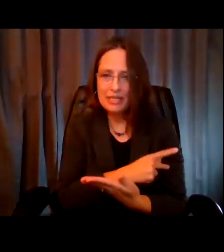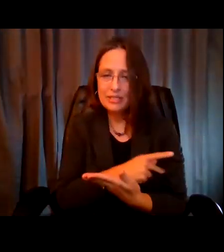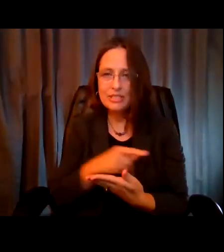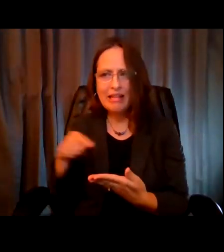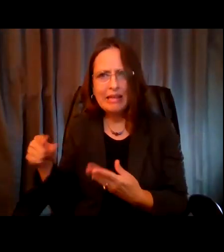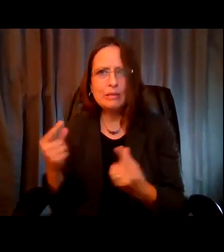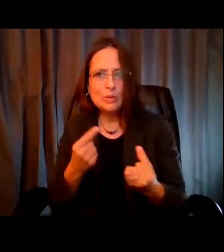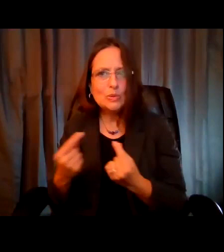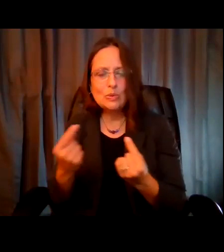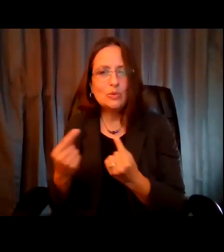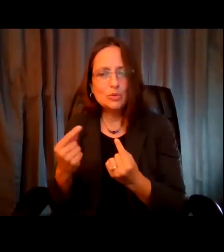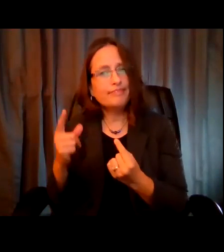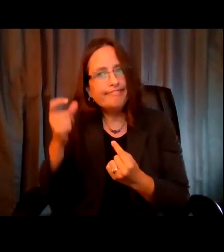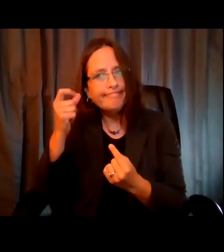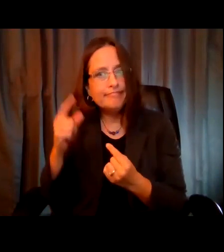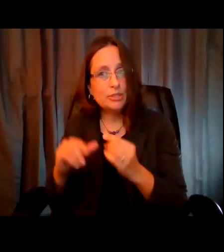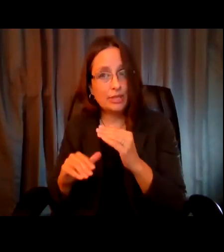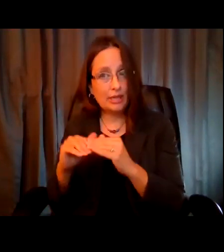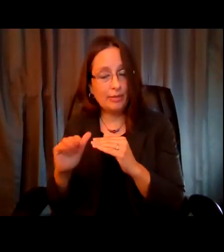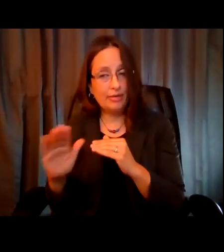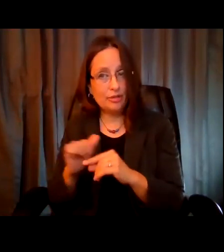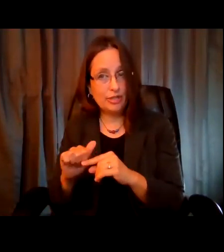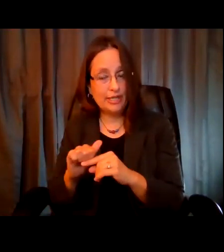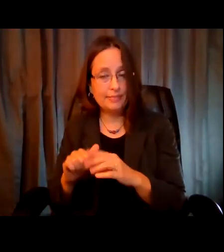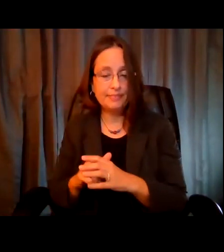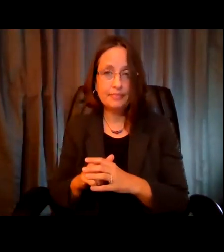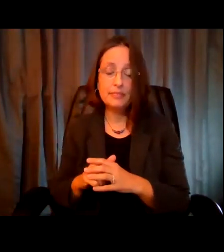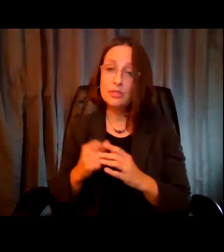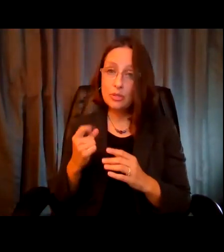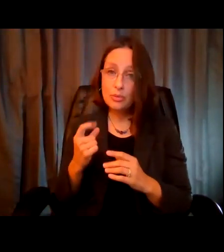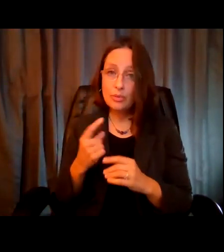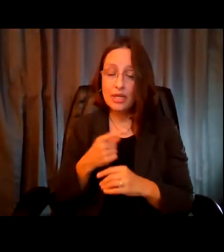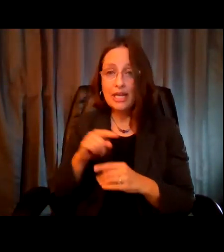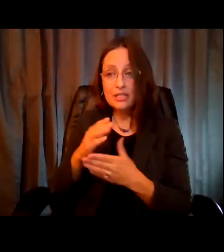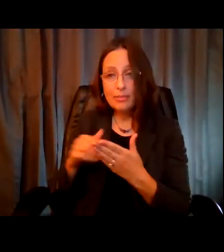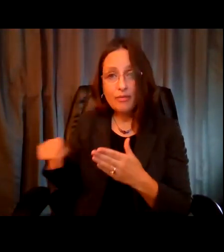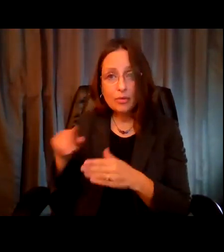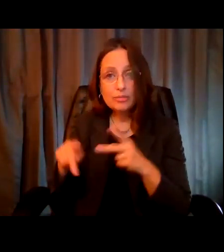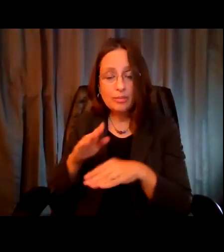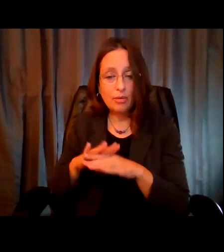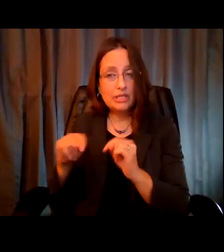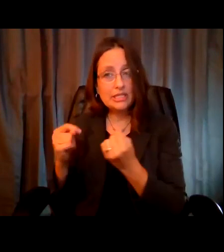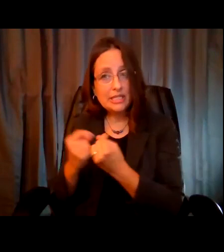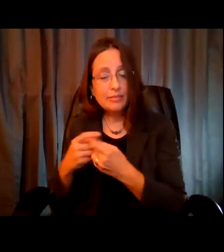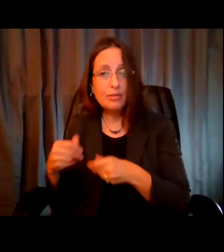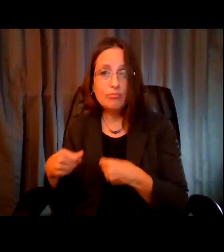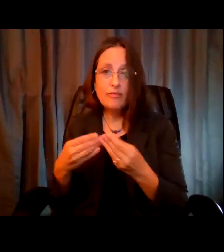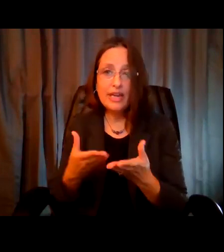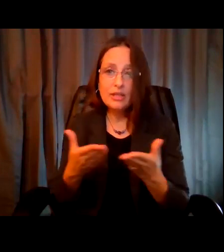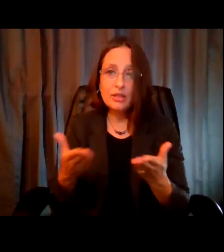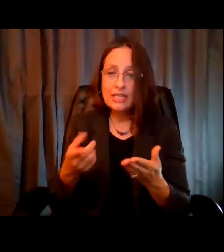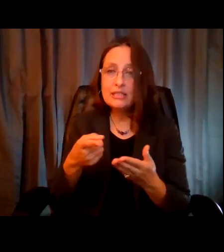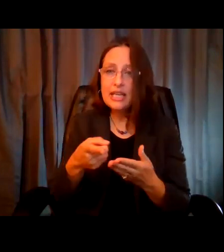to go fast, especially if you're focused on using assistive devices. Then you realize you forgot